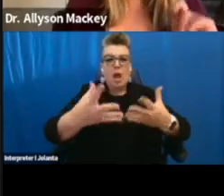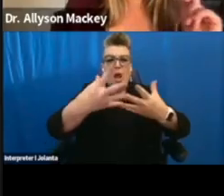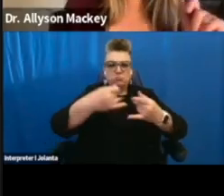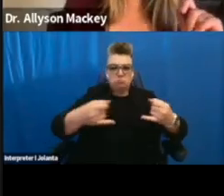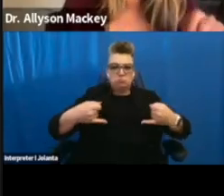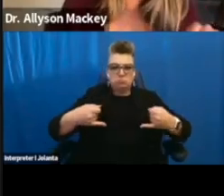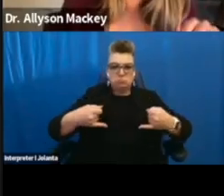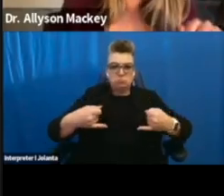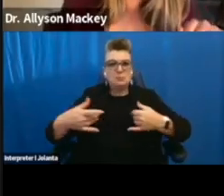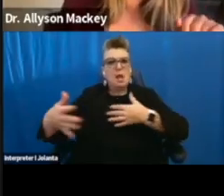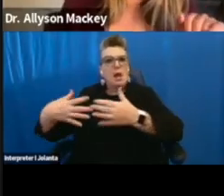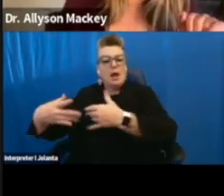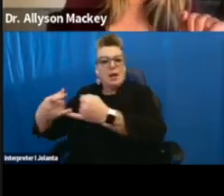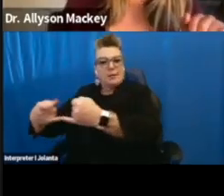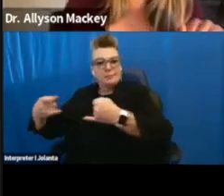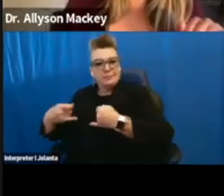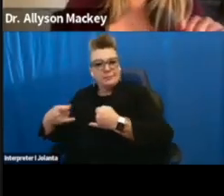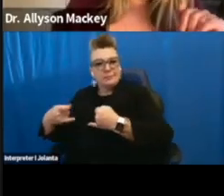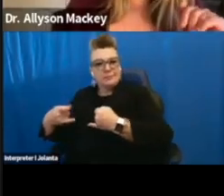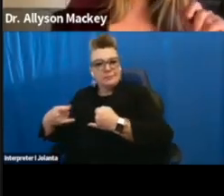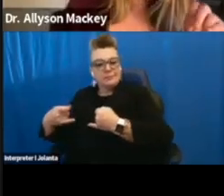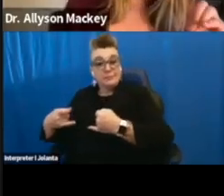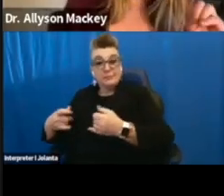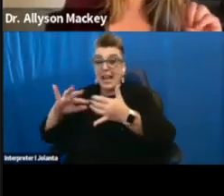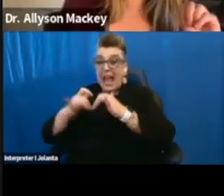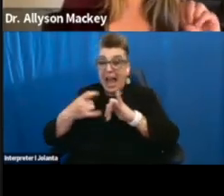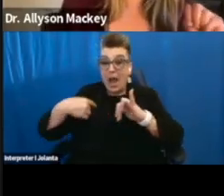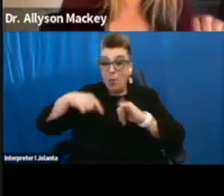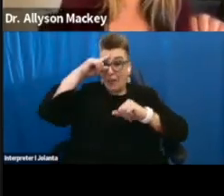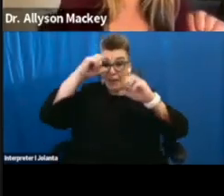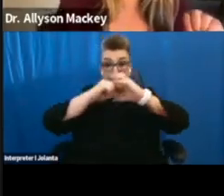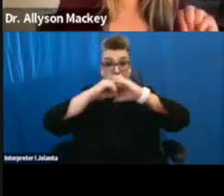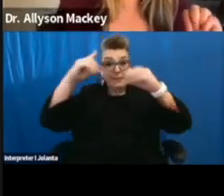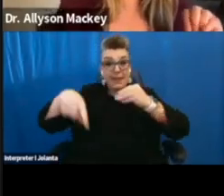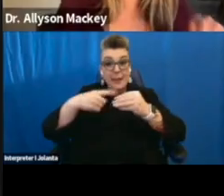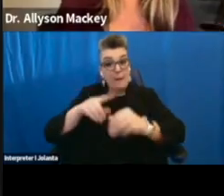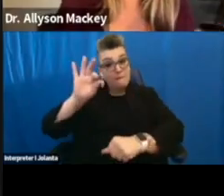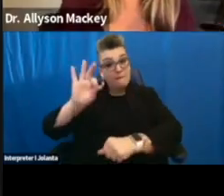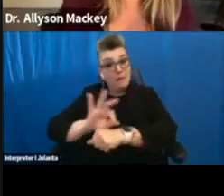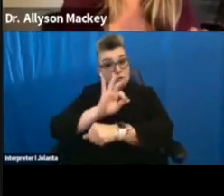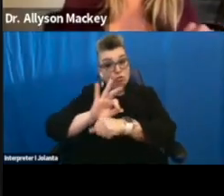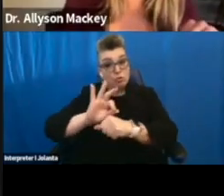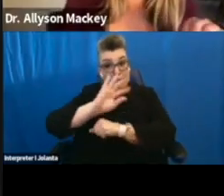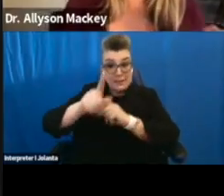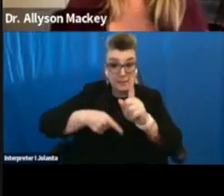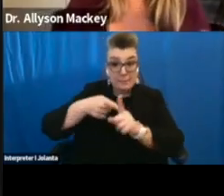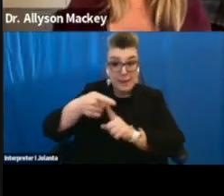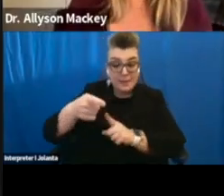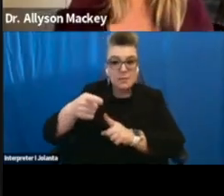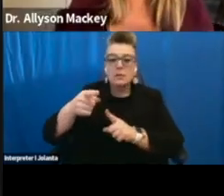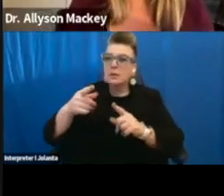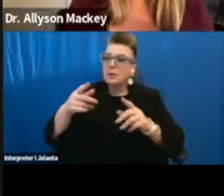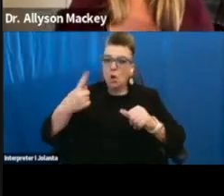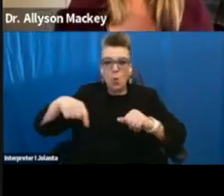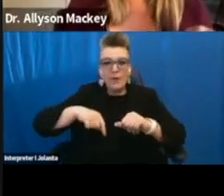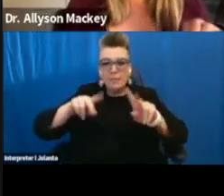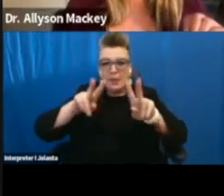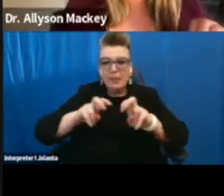the way we've been thinking about functional specialization is looking at resting state fMRI